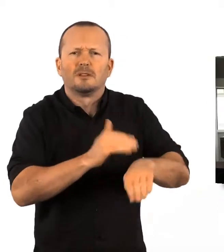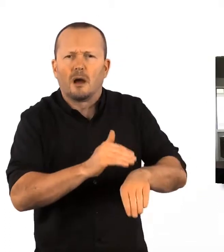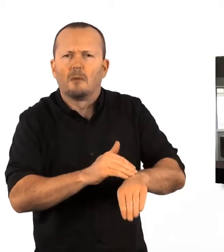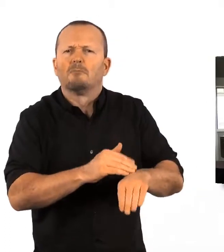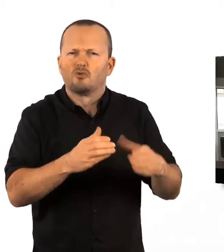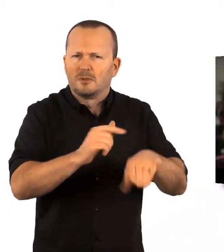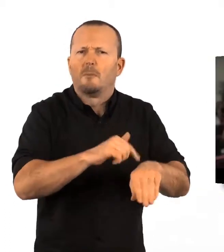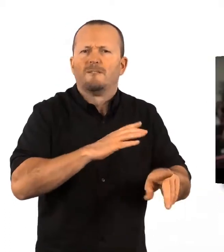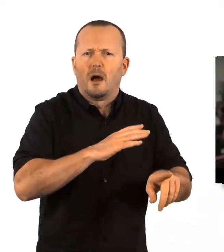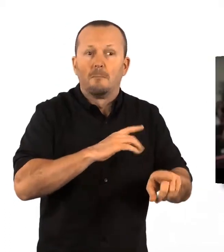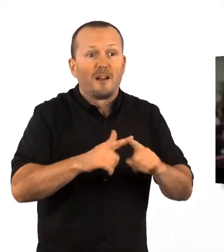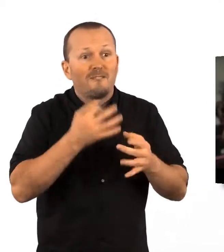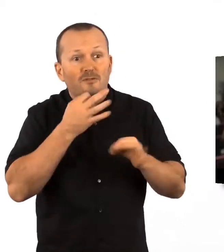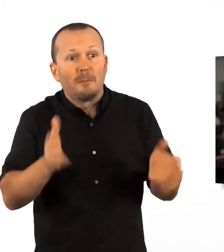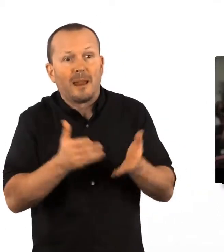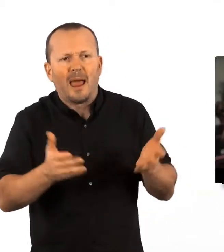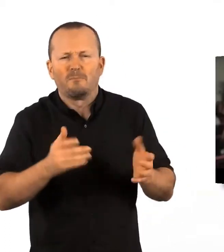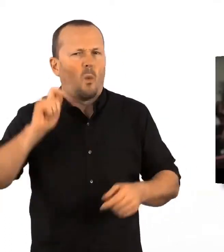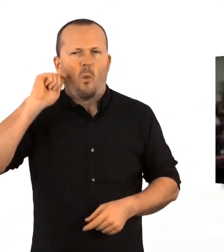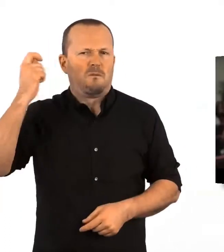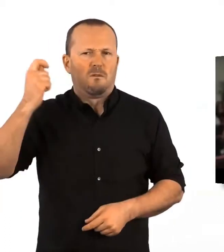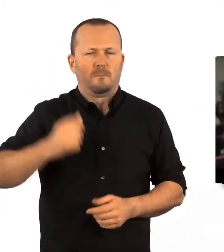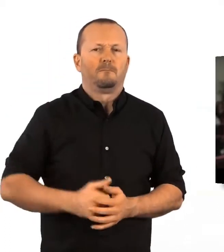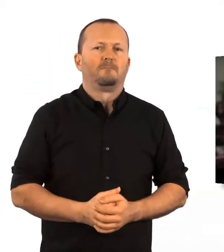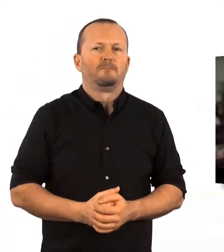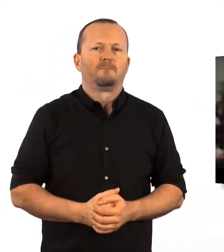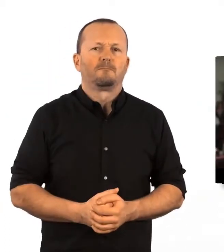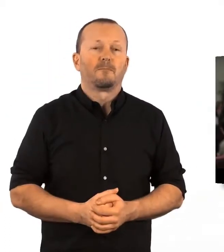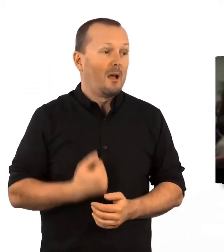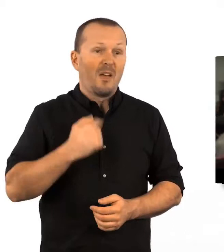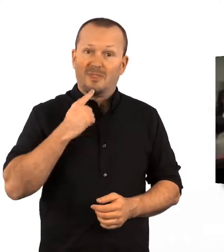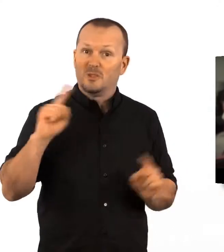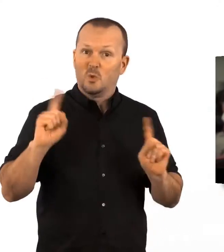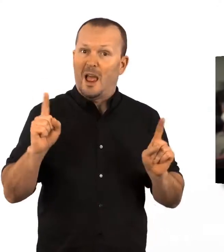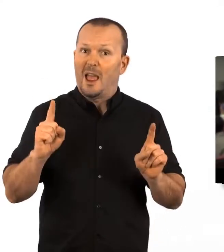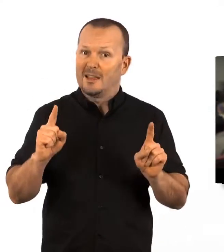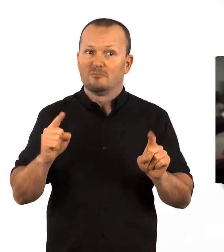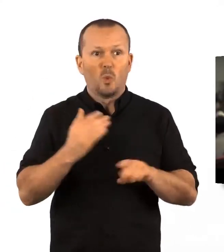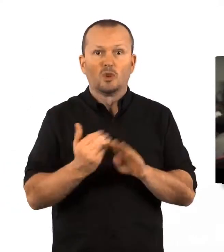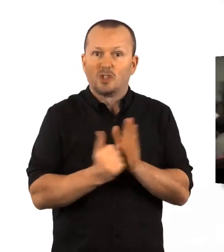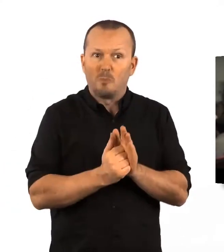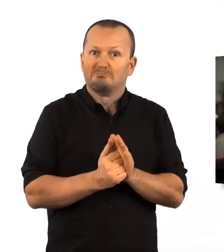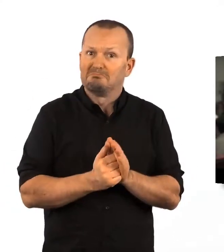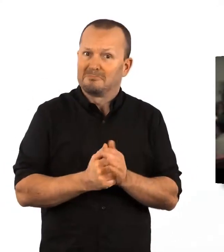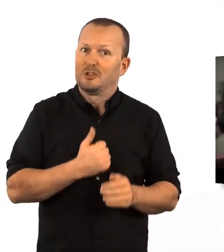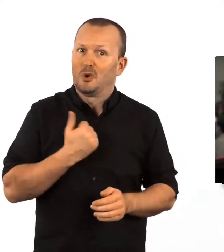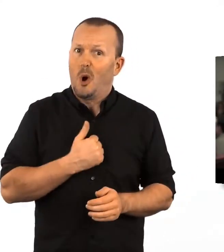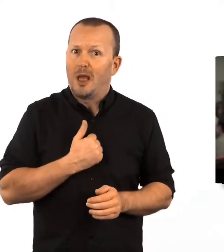Alexandra: The session today was enjoyable. There were questions that were challenging,